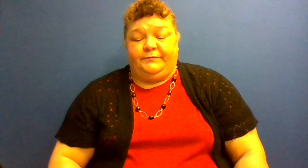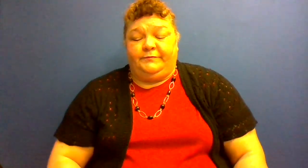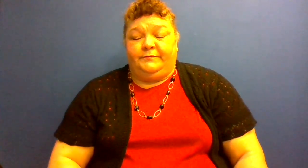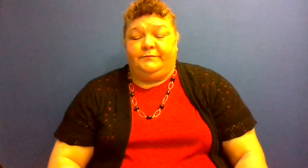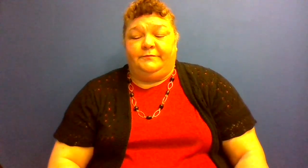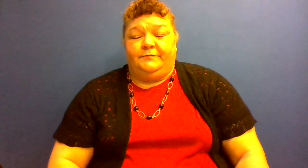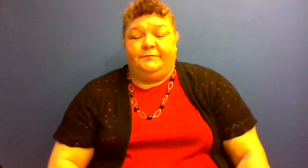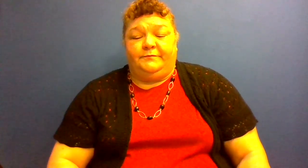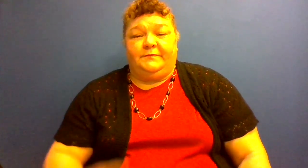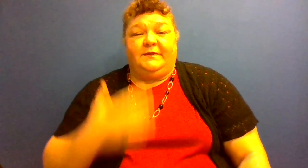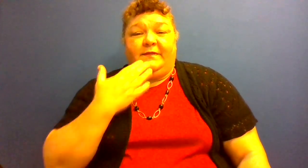Thank you.